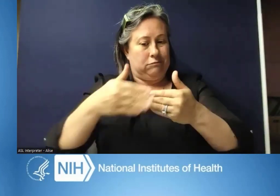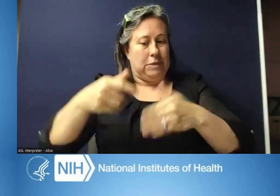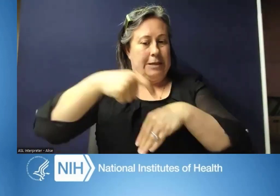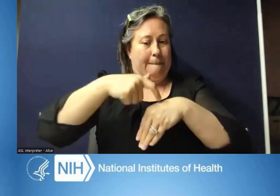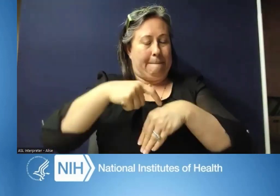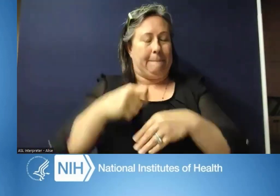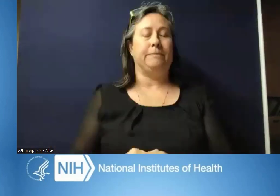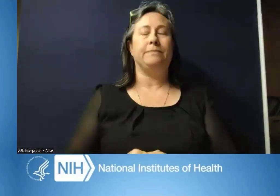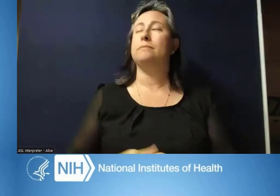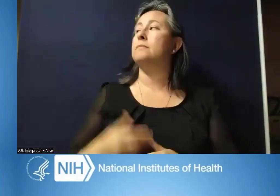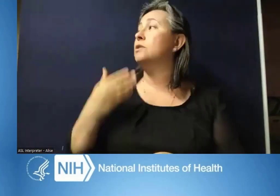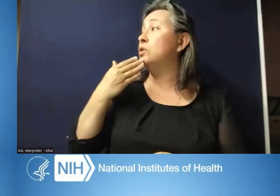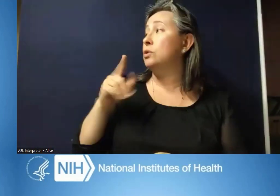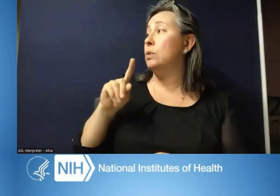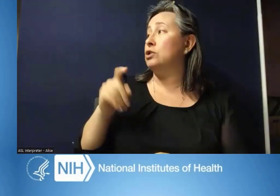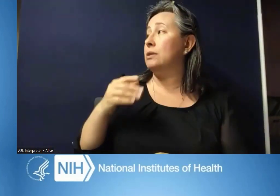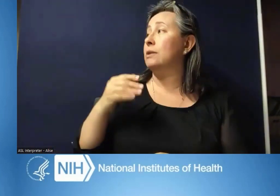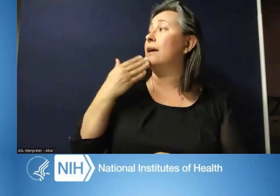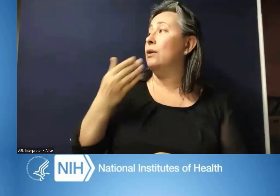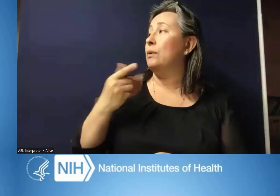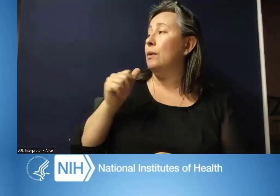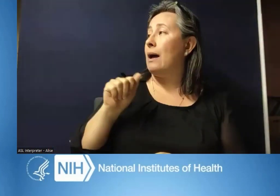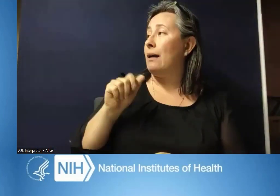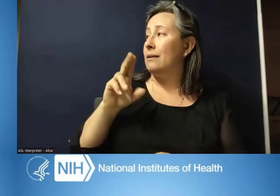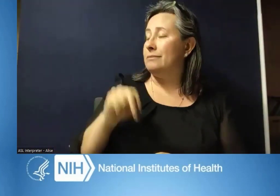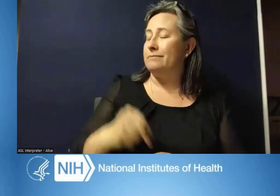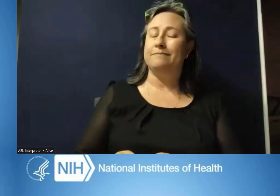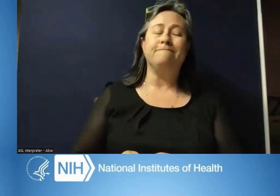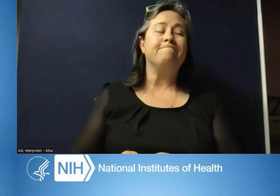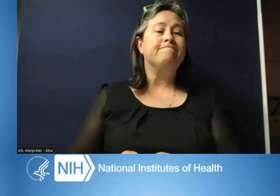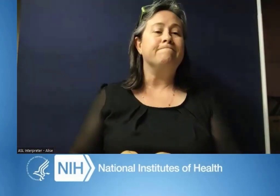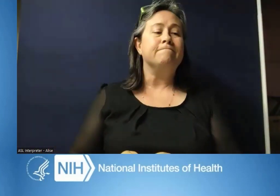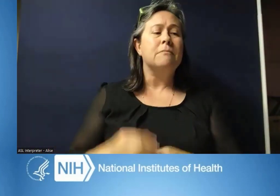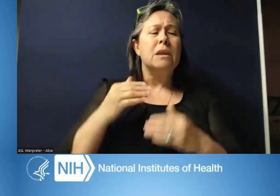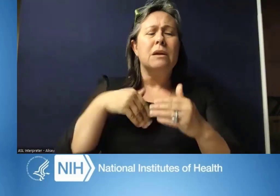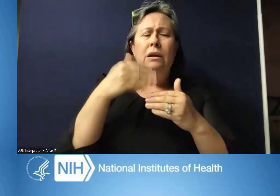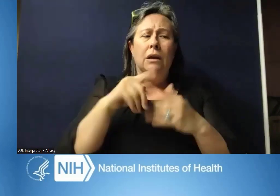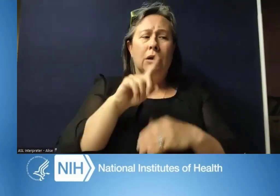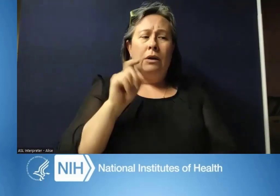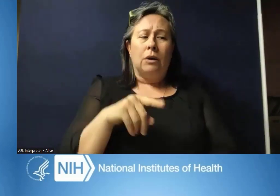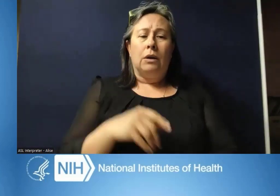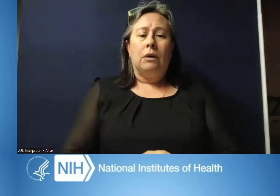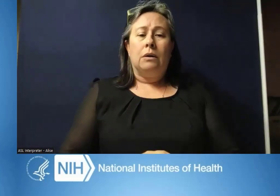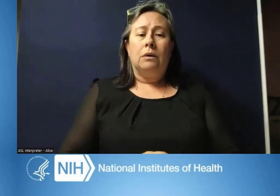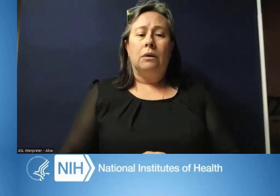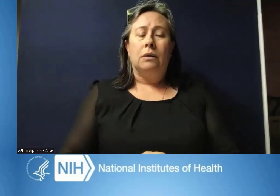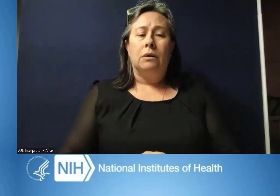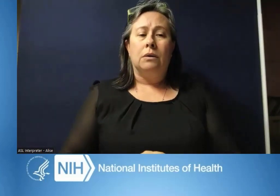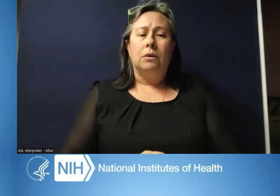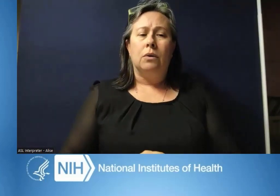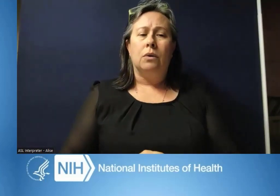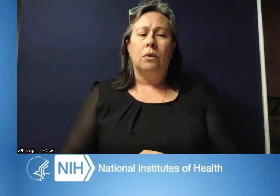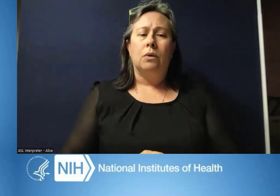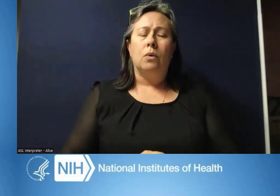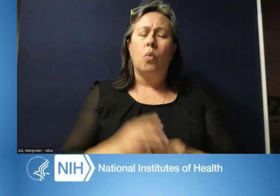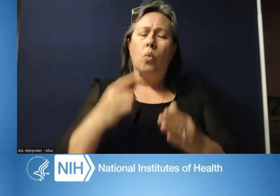Kasima Garst: Thank you, Alan. The next question here: What are examples of scenarios